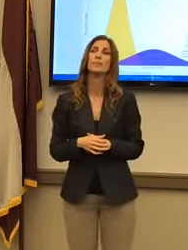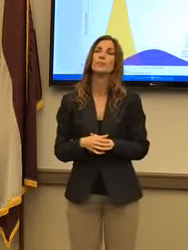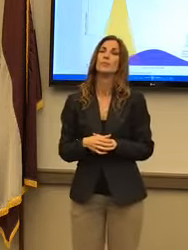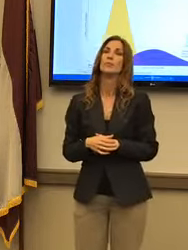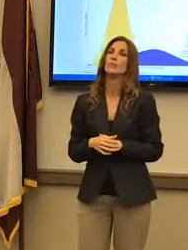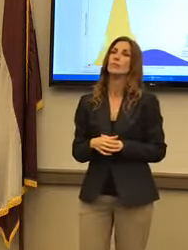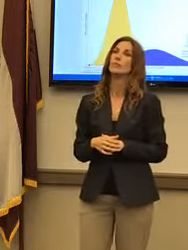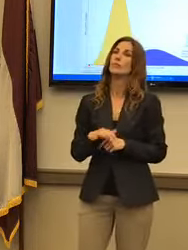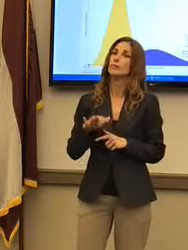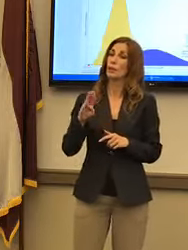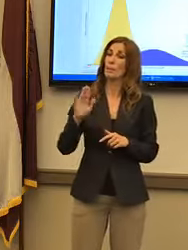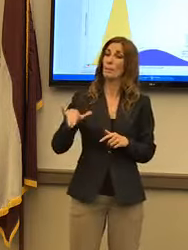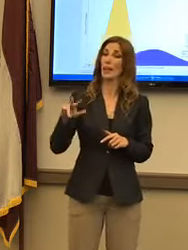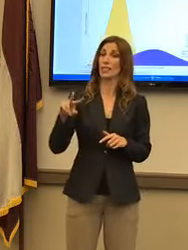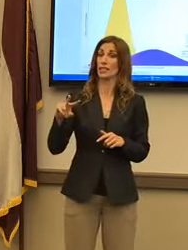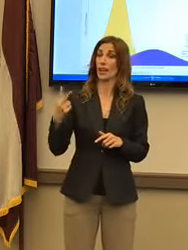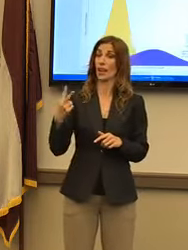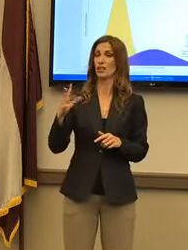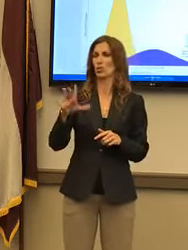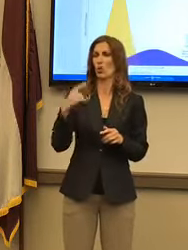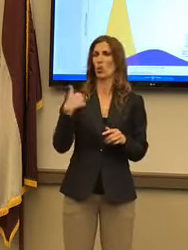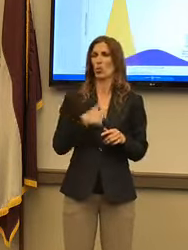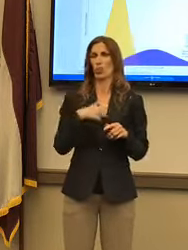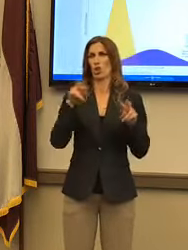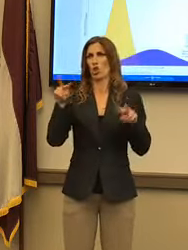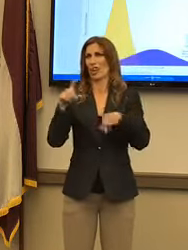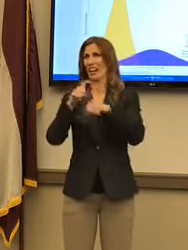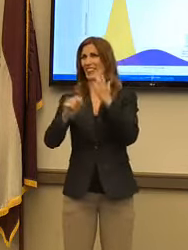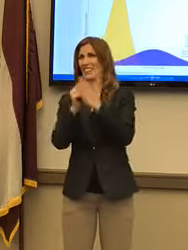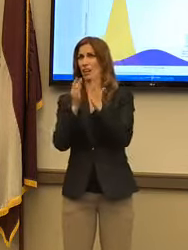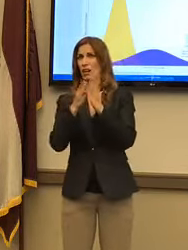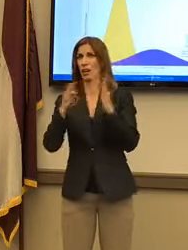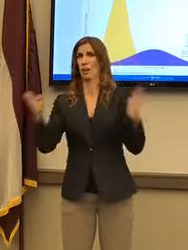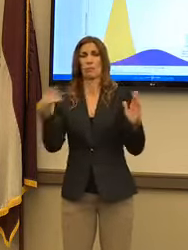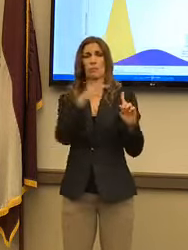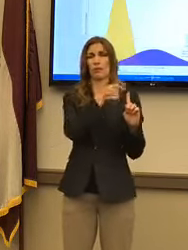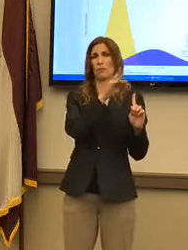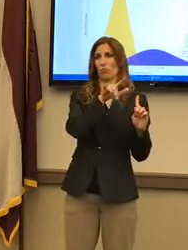may the second so looking at the period from April 16th when we opened at the